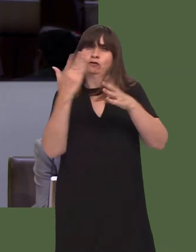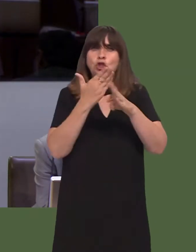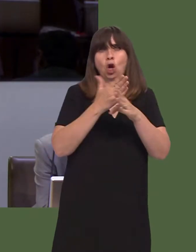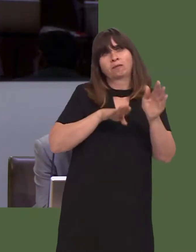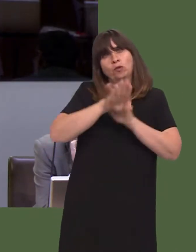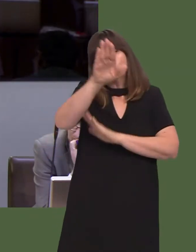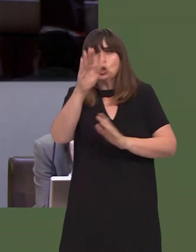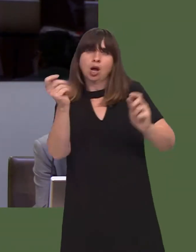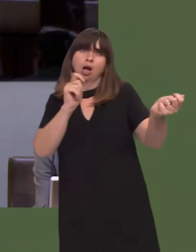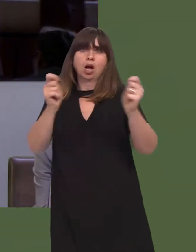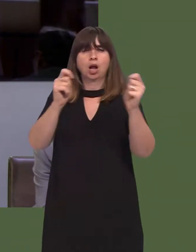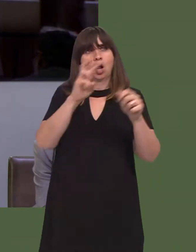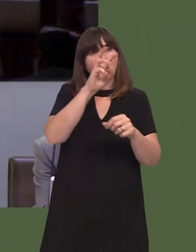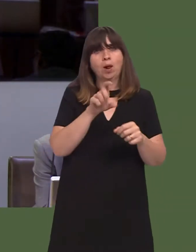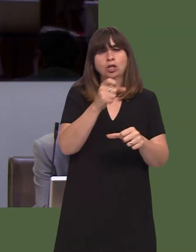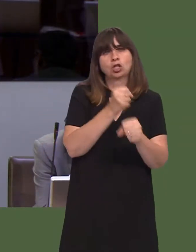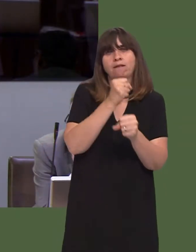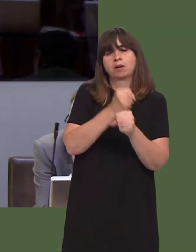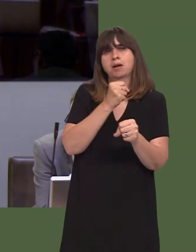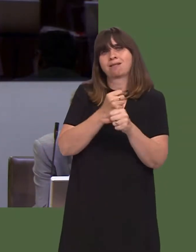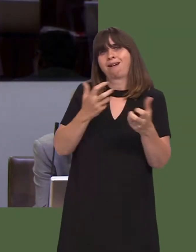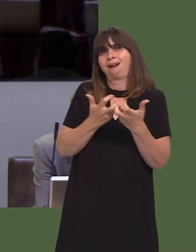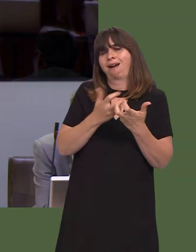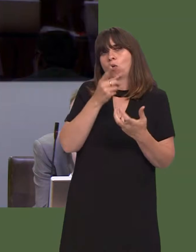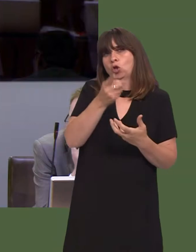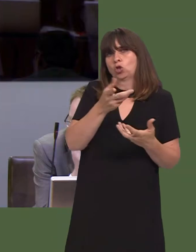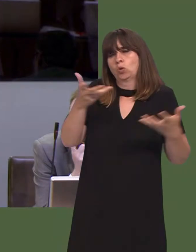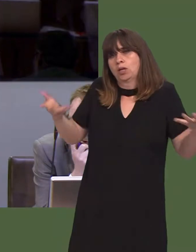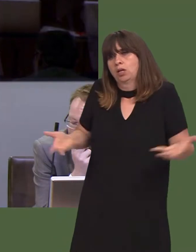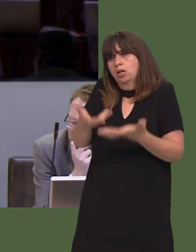present job climate. What is the Welsh Government doing at the moment to encourage increased